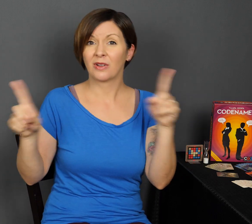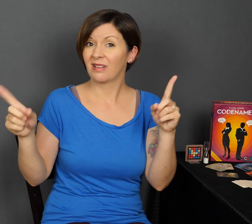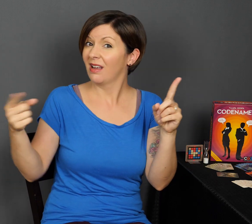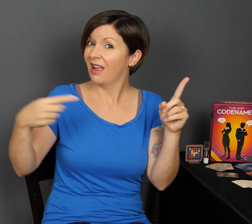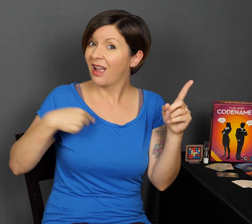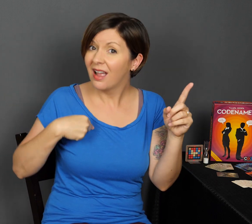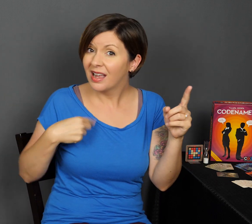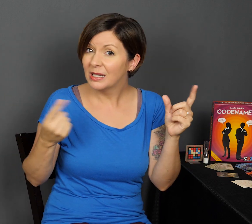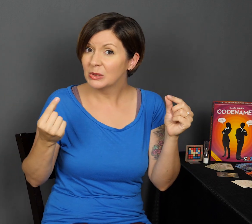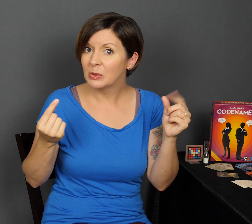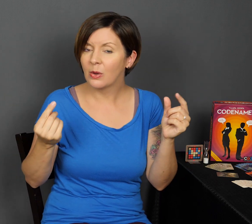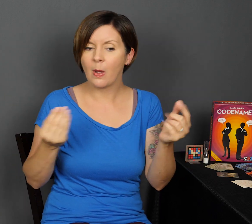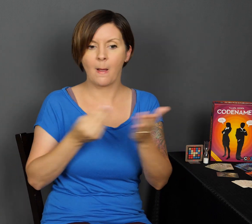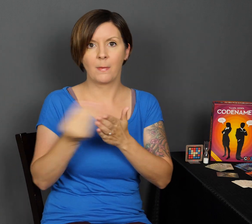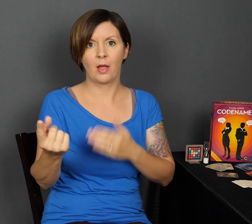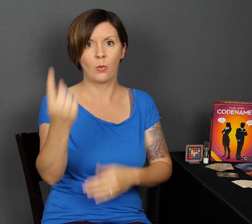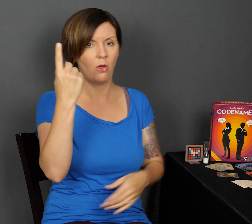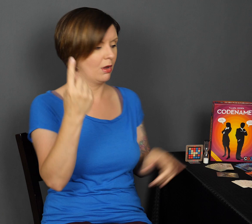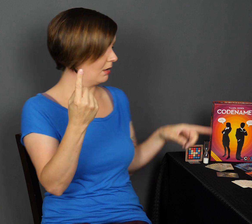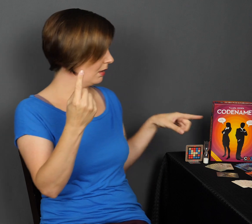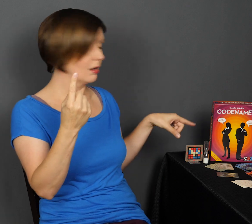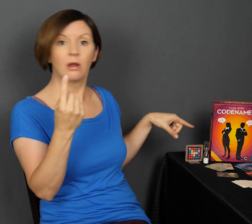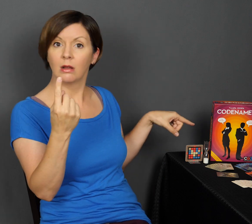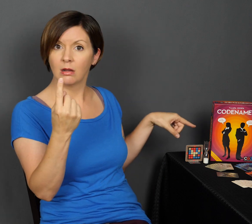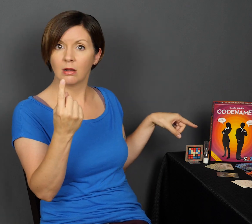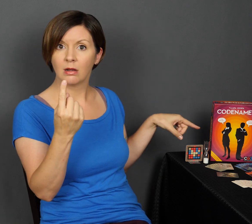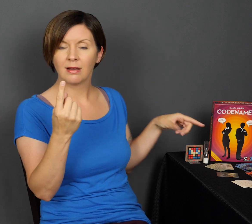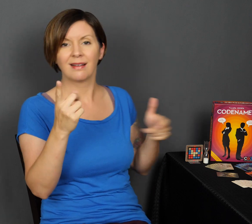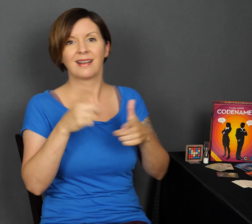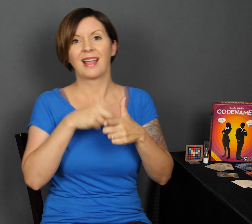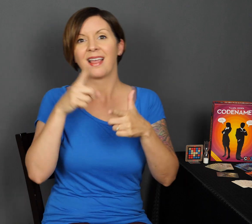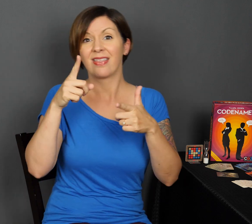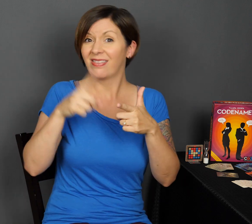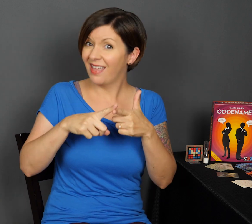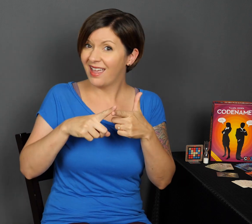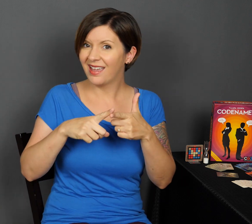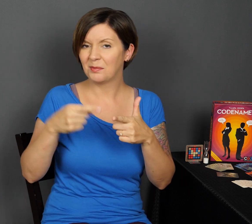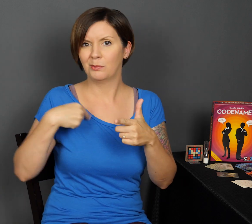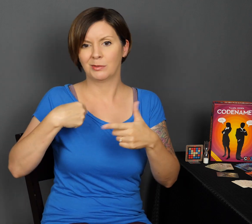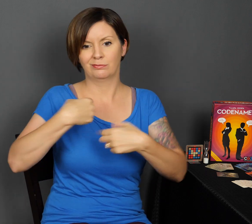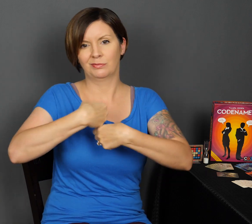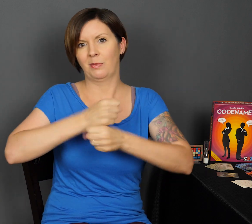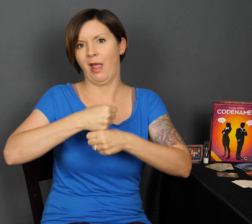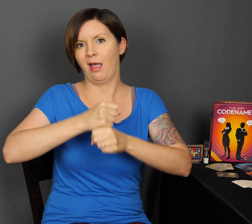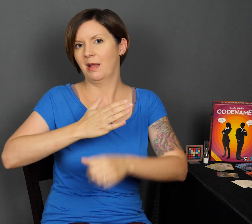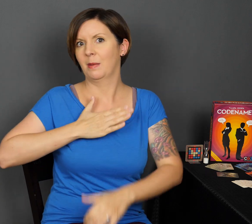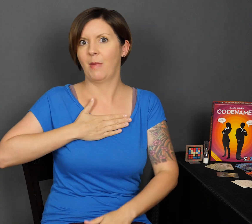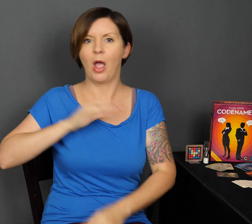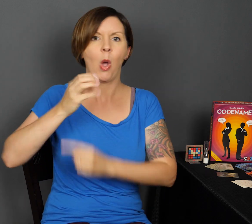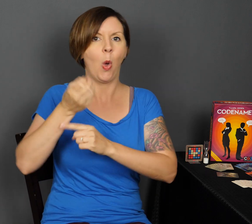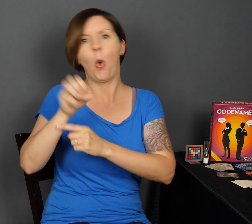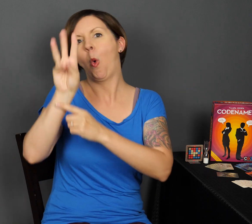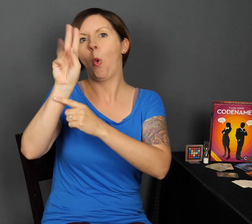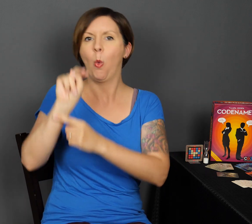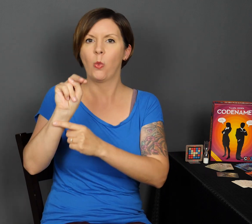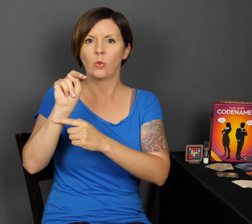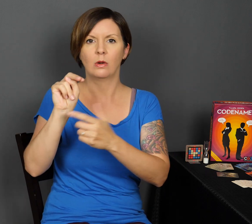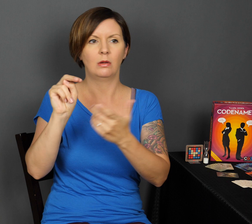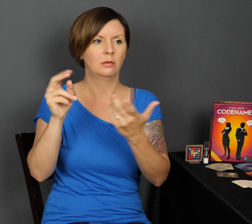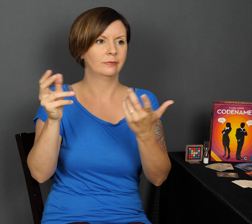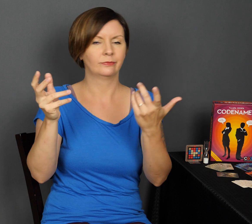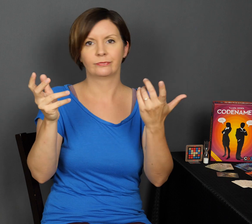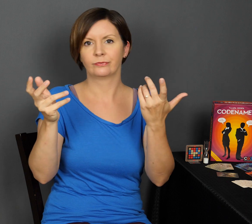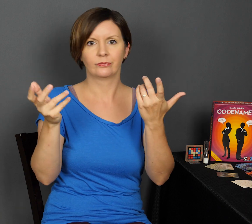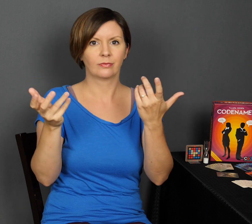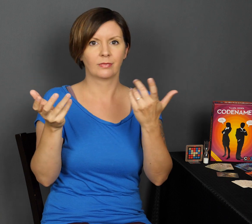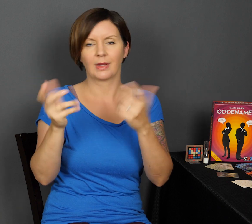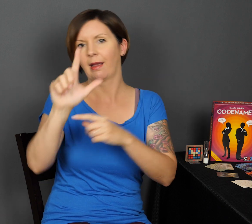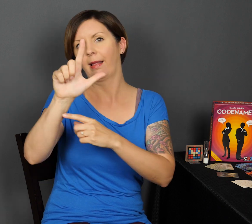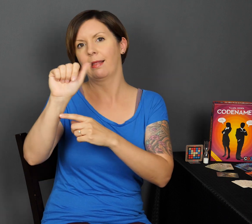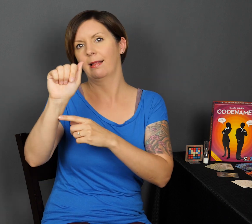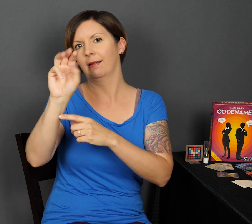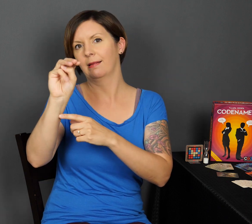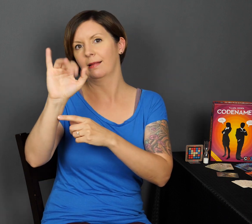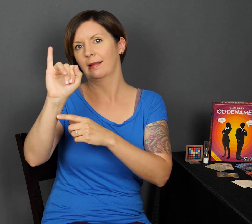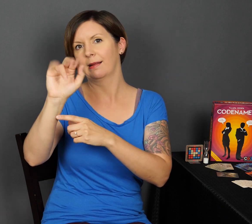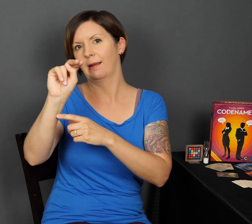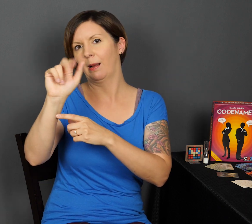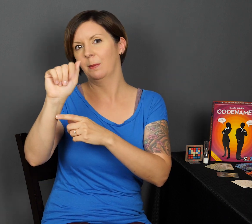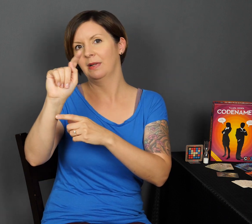but what I do is I just buy one and then I make my own materials... um, you know, I laminate stuff.